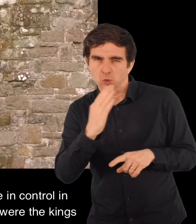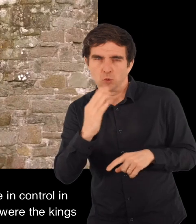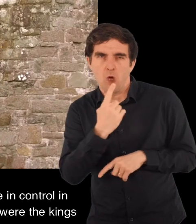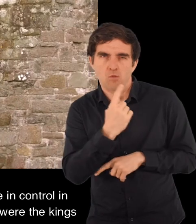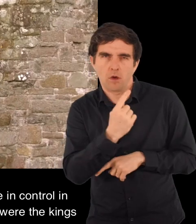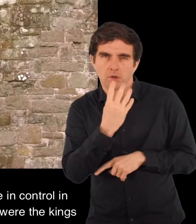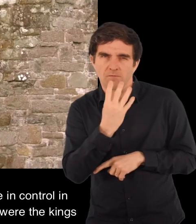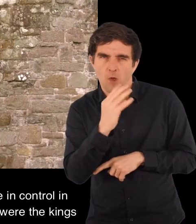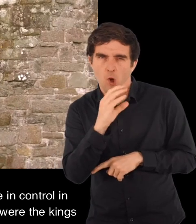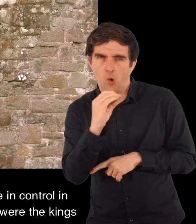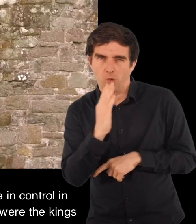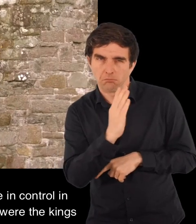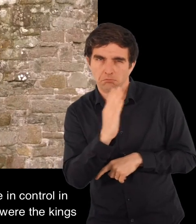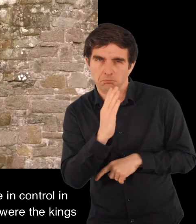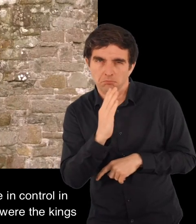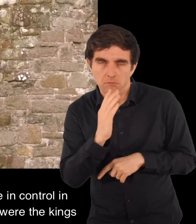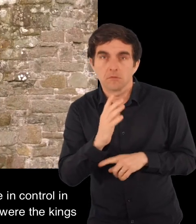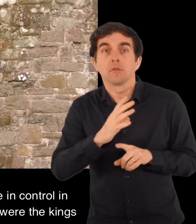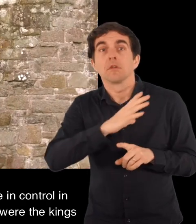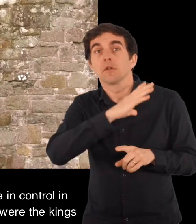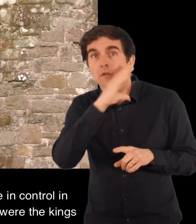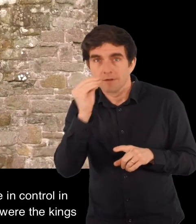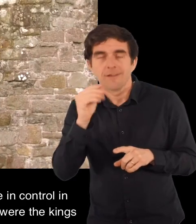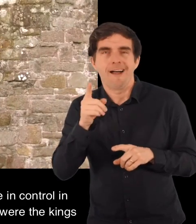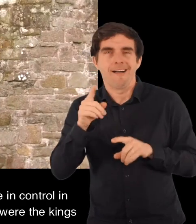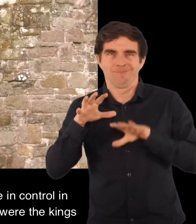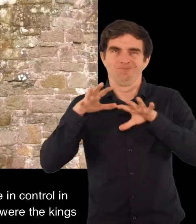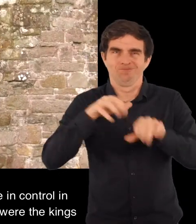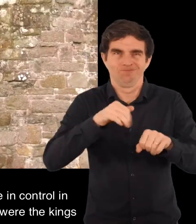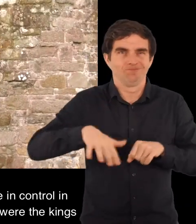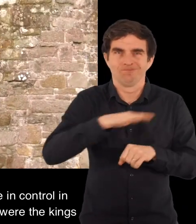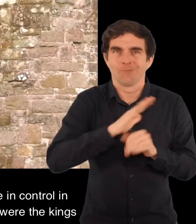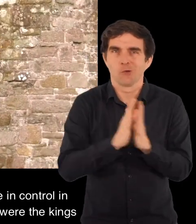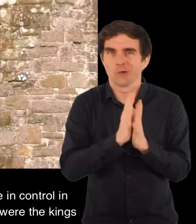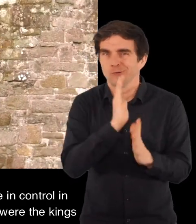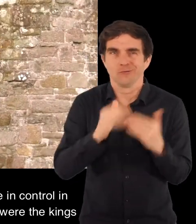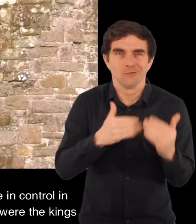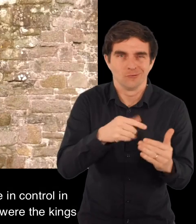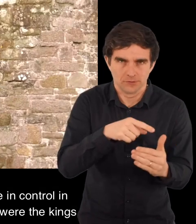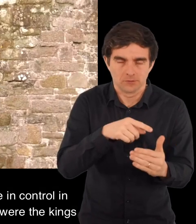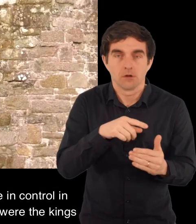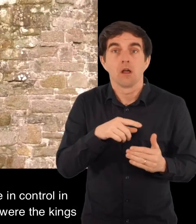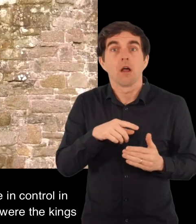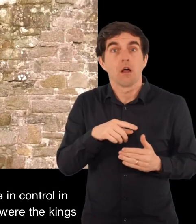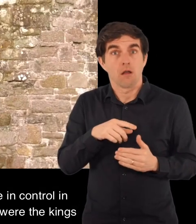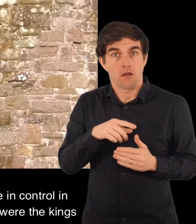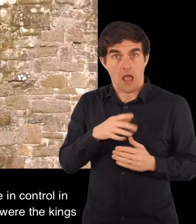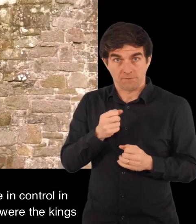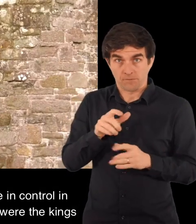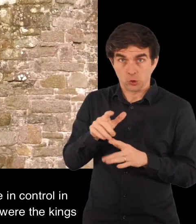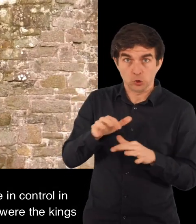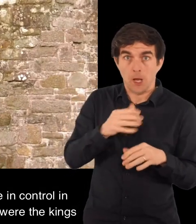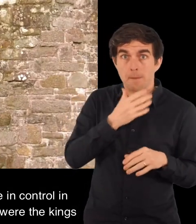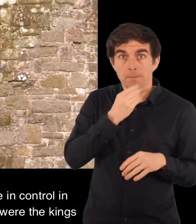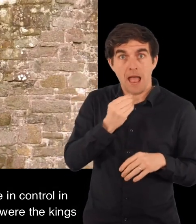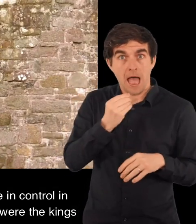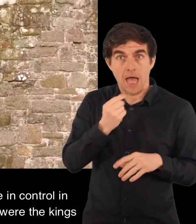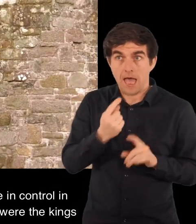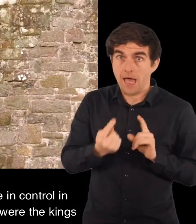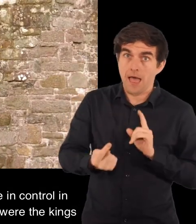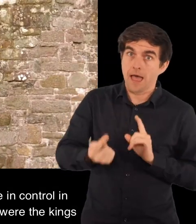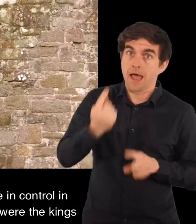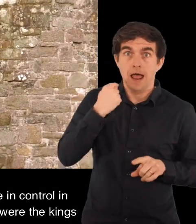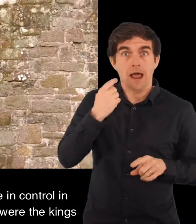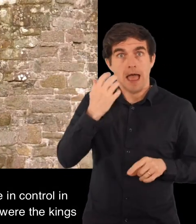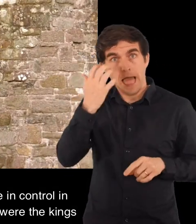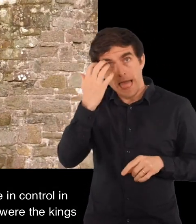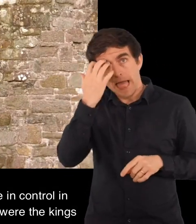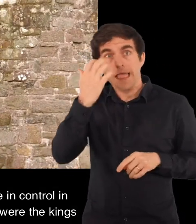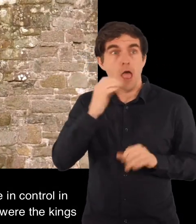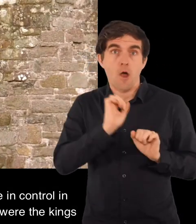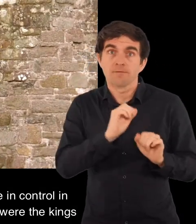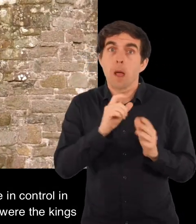1400s. Afterwards where they were in control in this parish. They were the men who were the kings